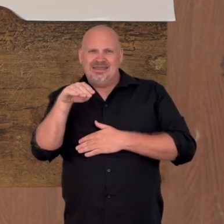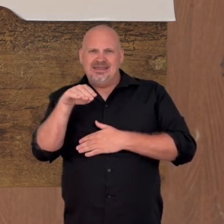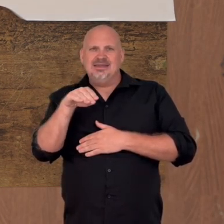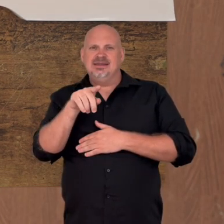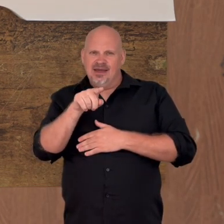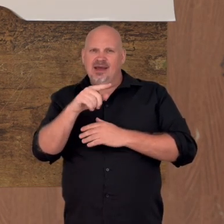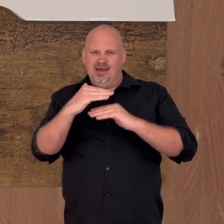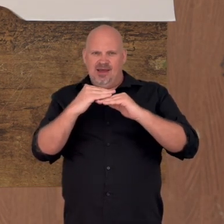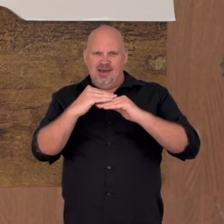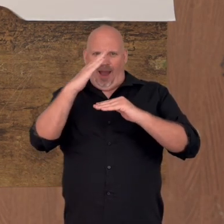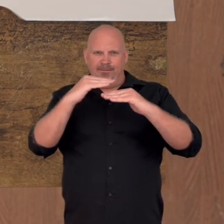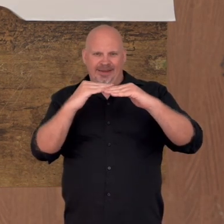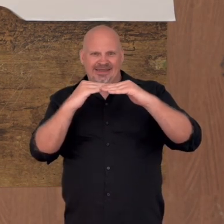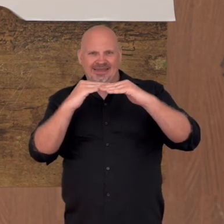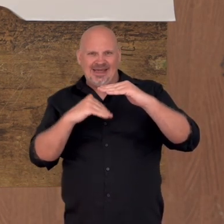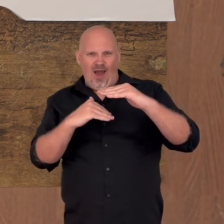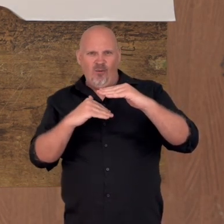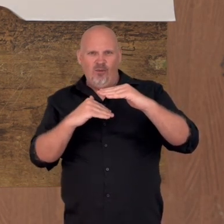so now we're gonna make two lines one